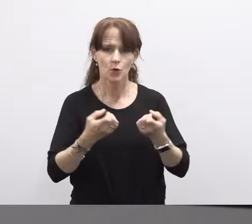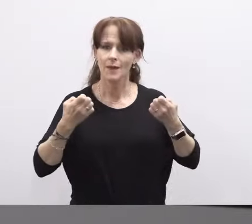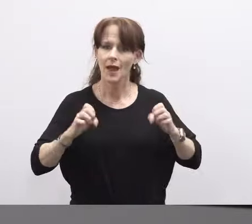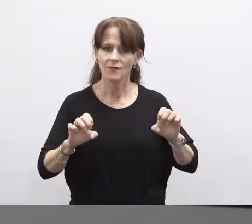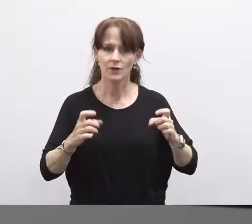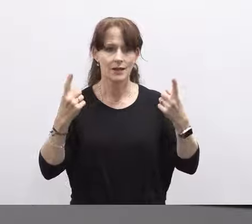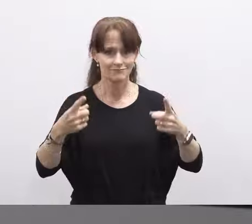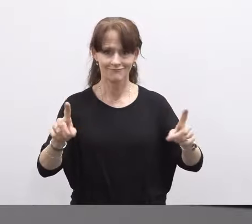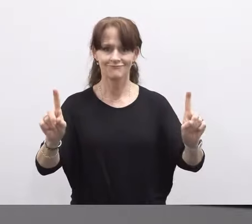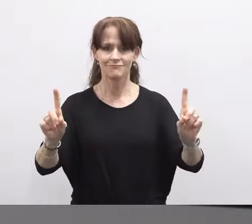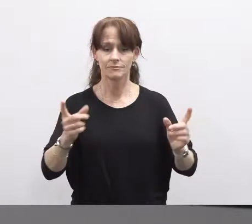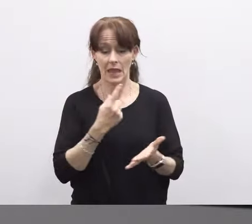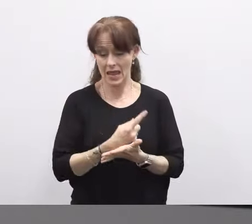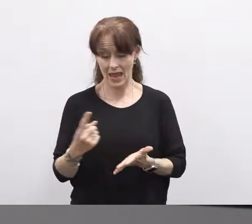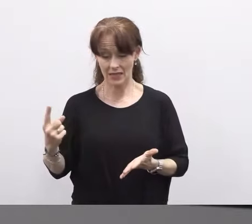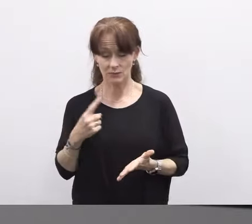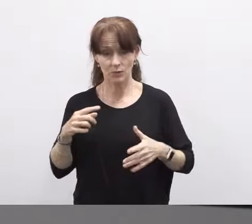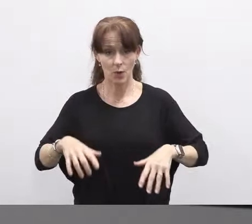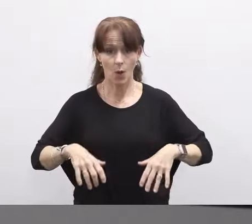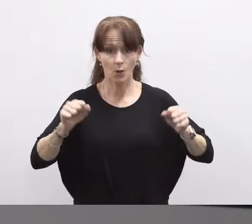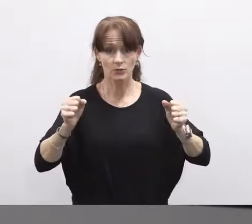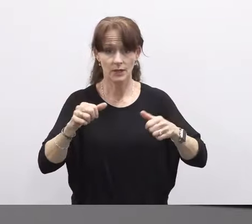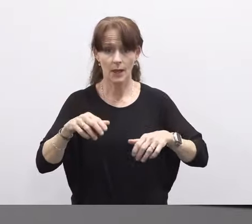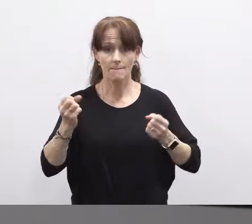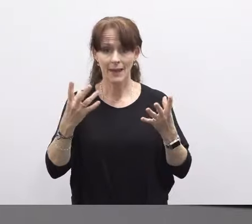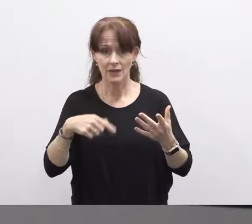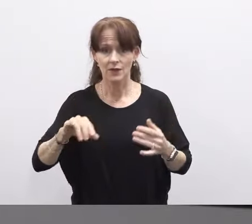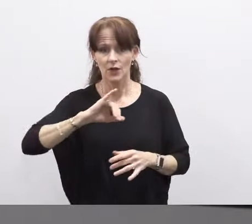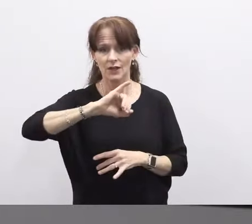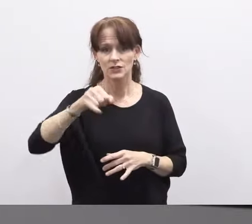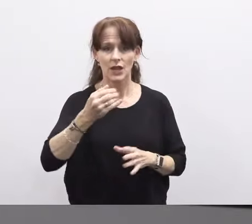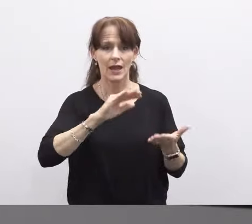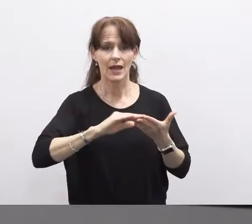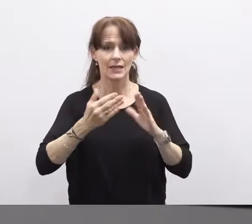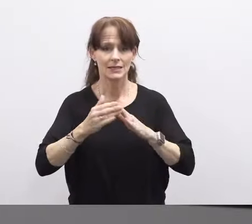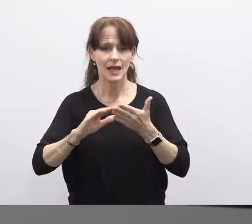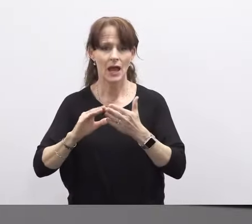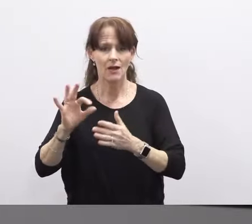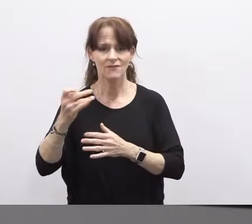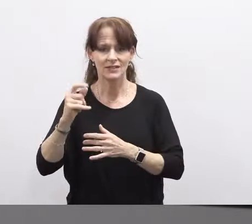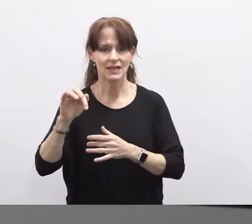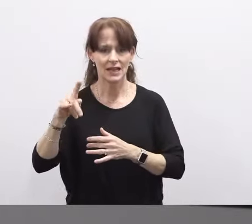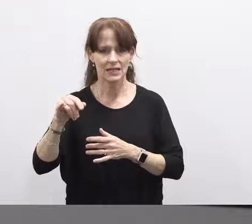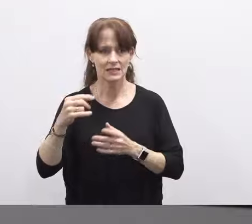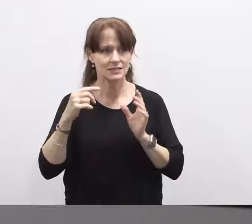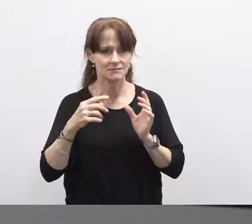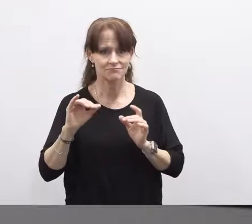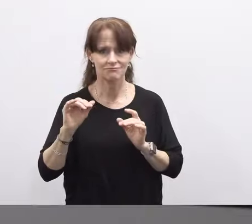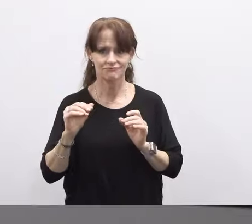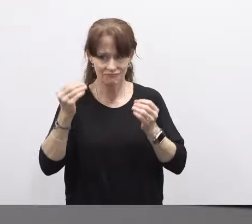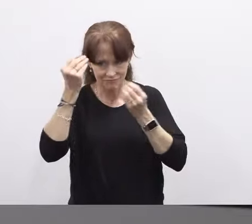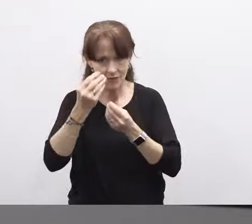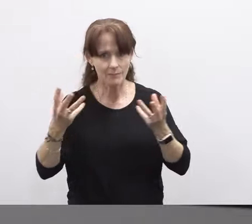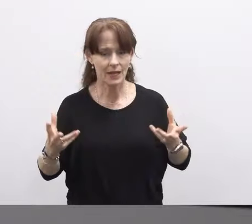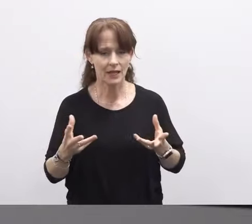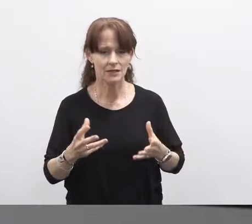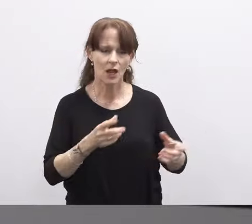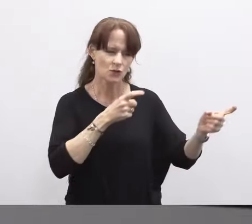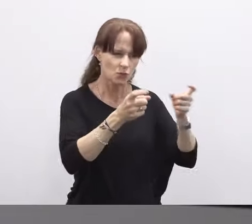Last week we had the honor of hosting many of you at J Town for a facilities update. It was pretty cool seeing so many directors, leaders and school board members